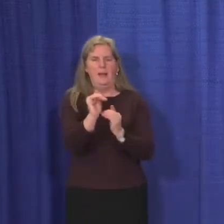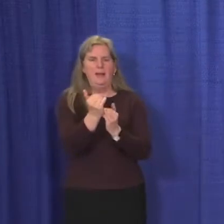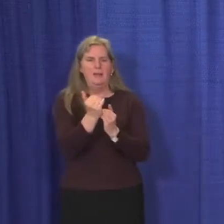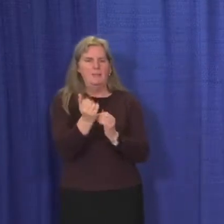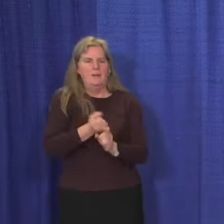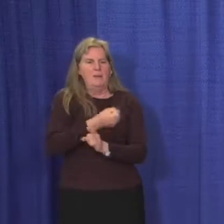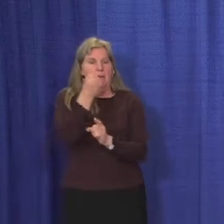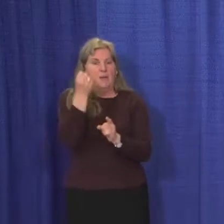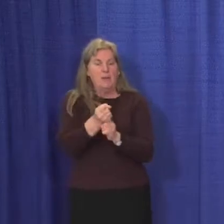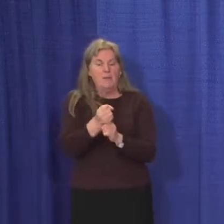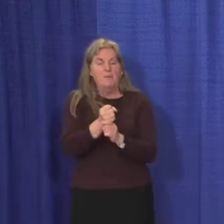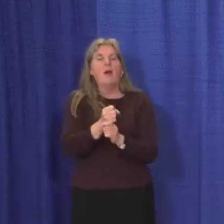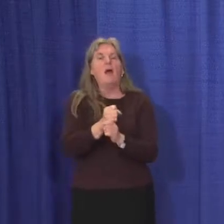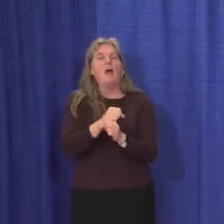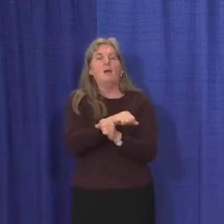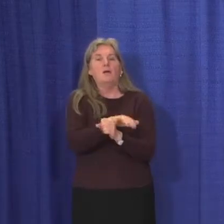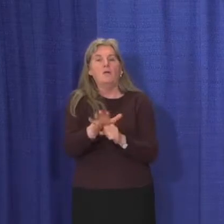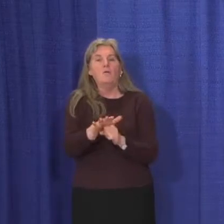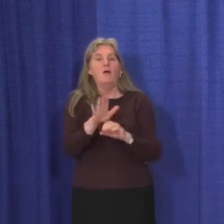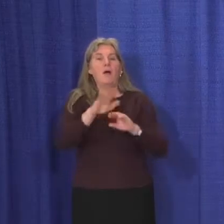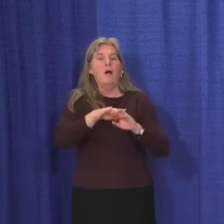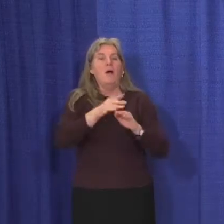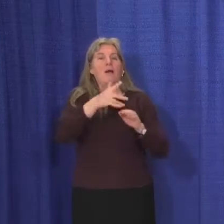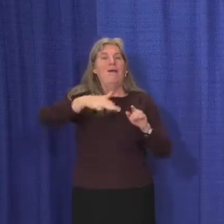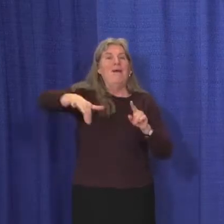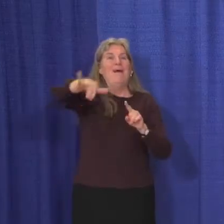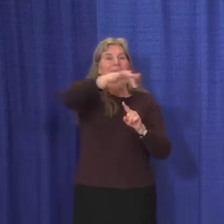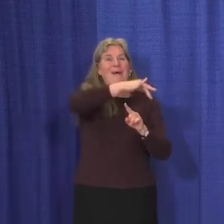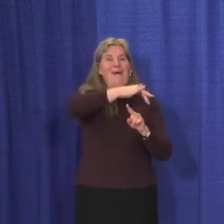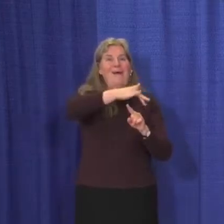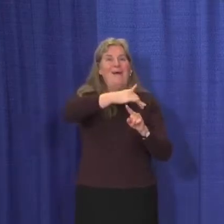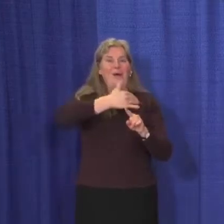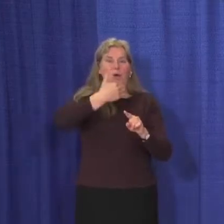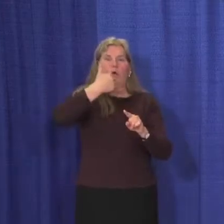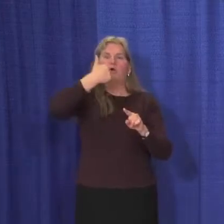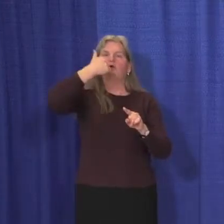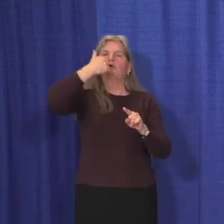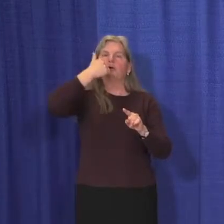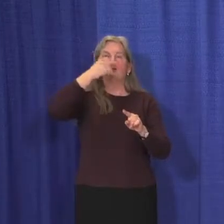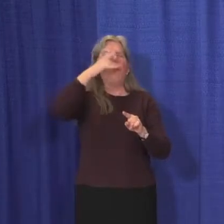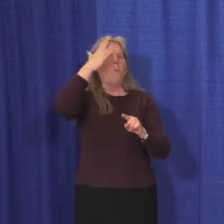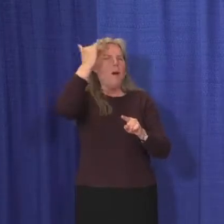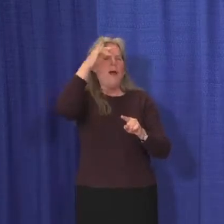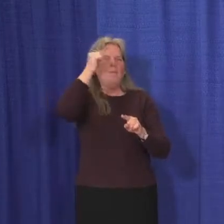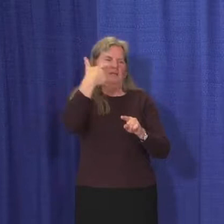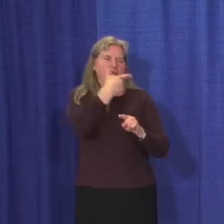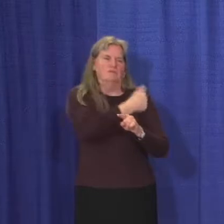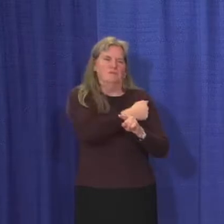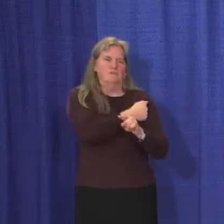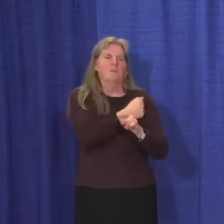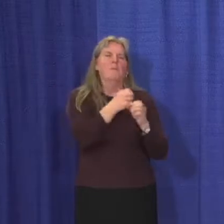Our ability to limit the impact of any single case or cluster improves dramatically as our